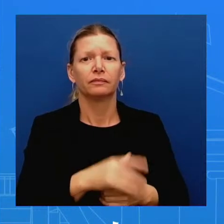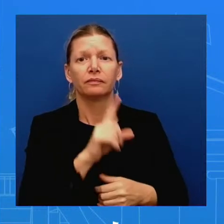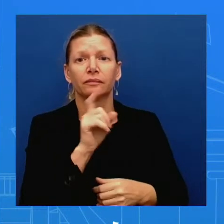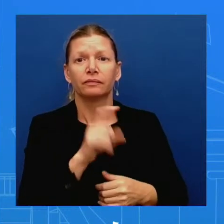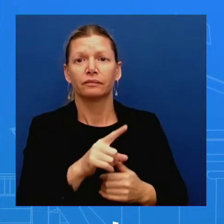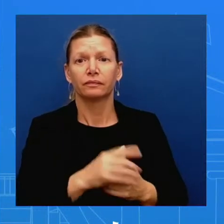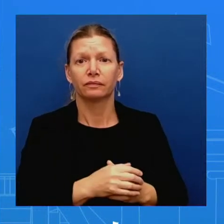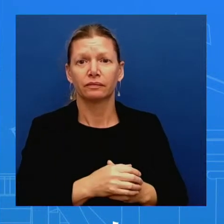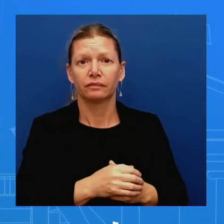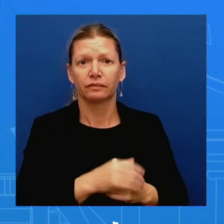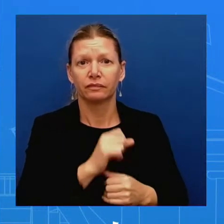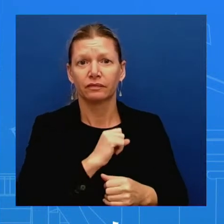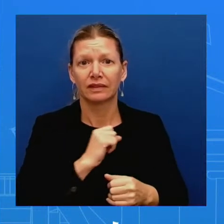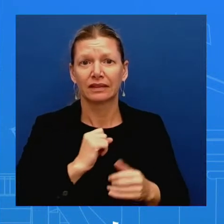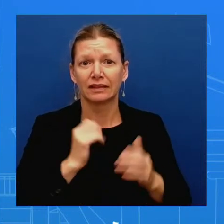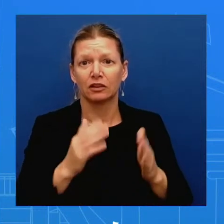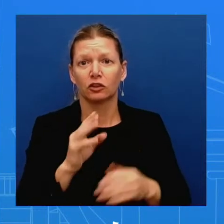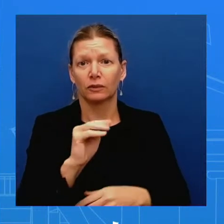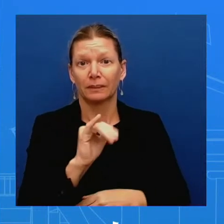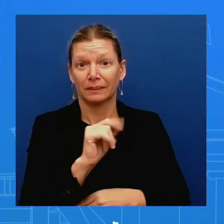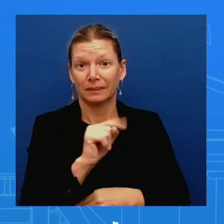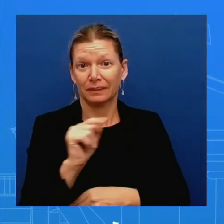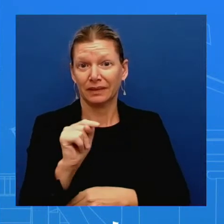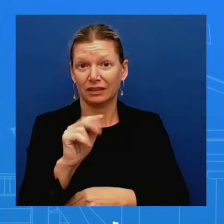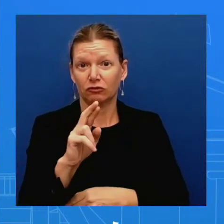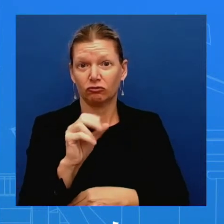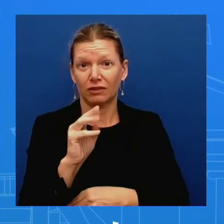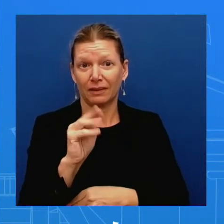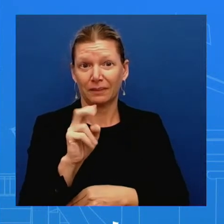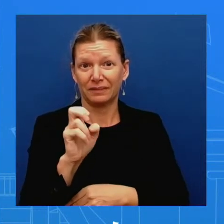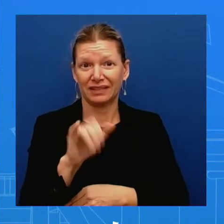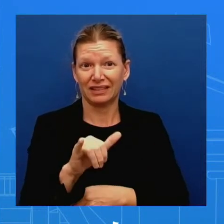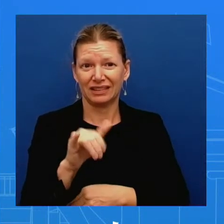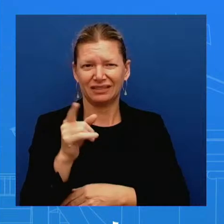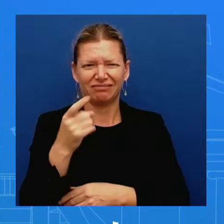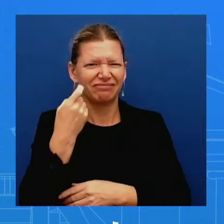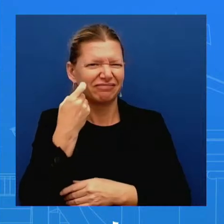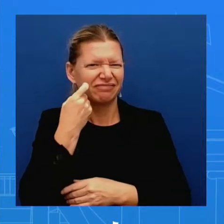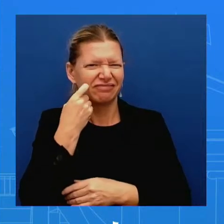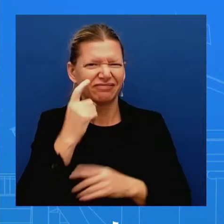should have pardoned his predecessor from federal charges.